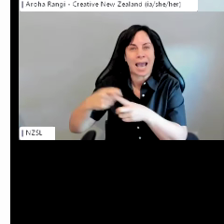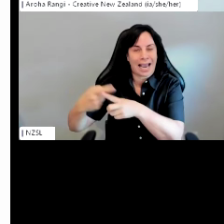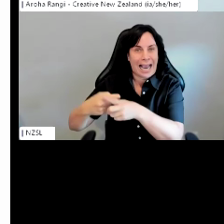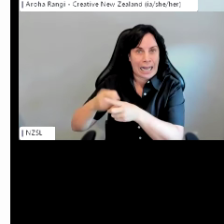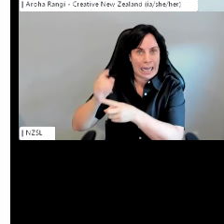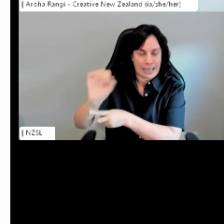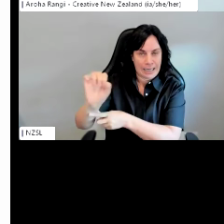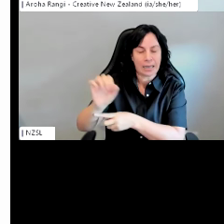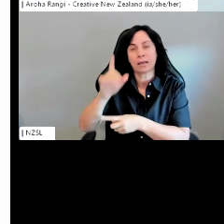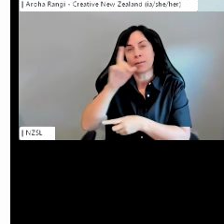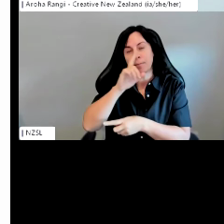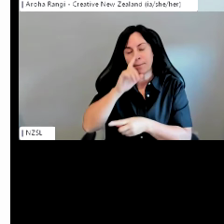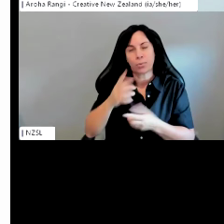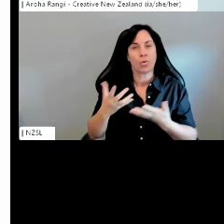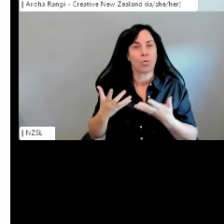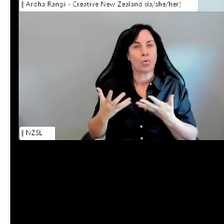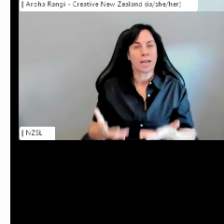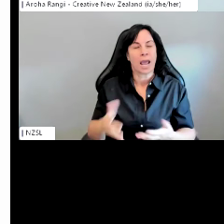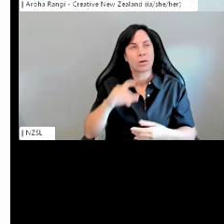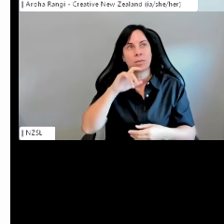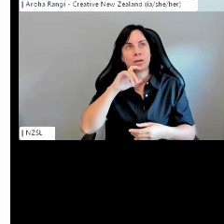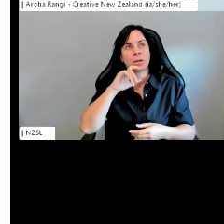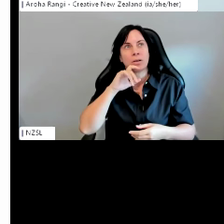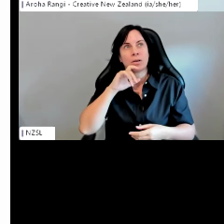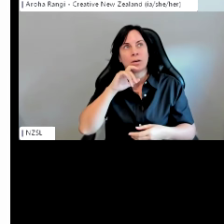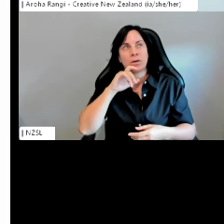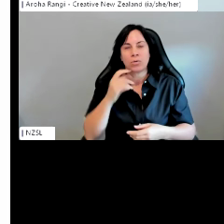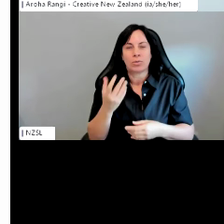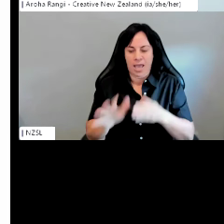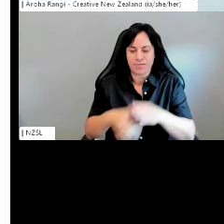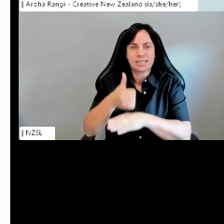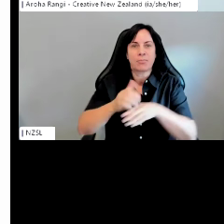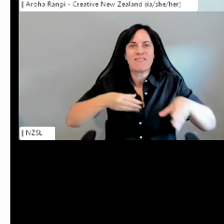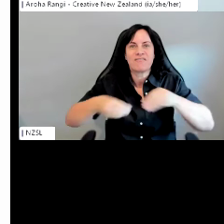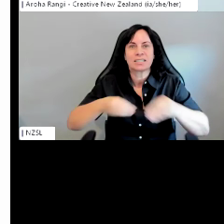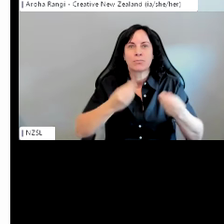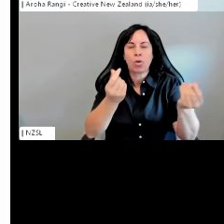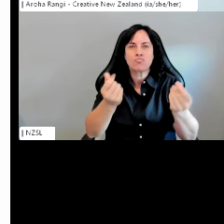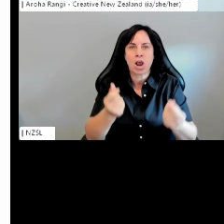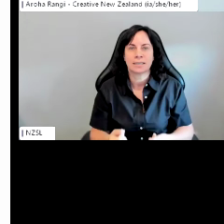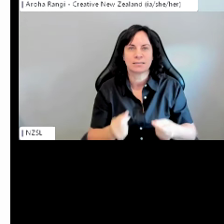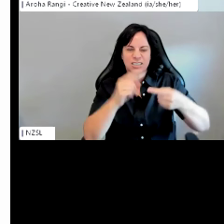to all kinds of flexible pricing arrangements. Um, you know, there's always been kind of pay